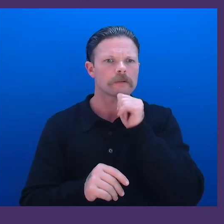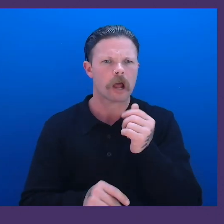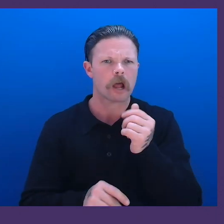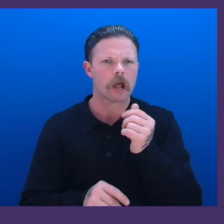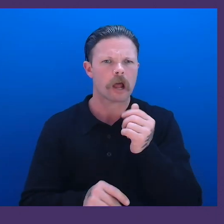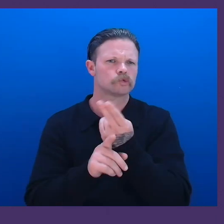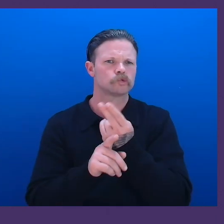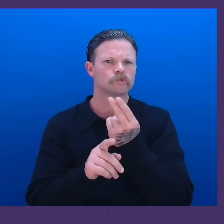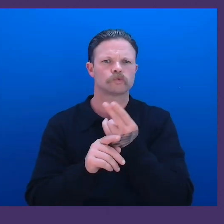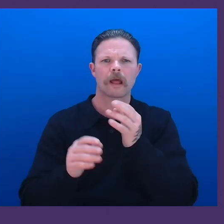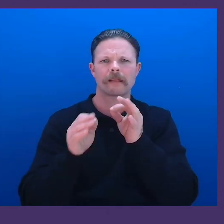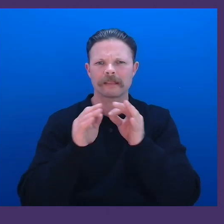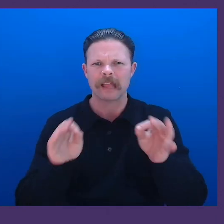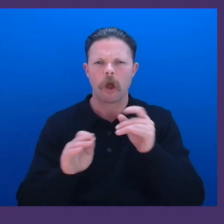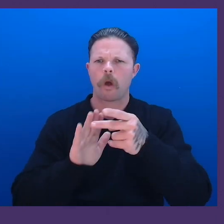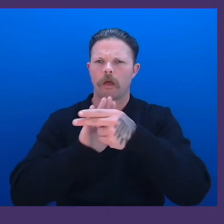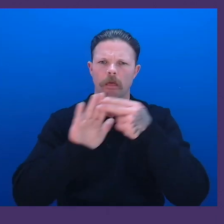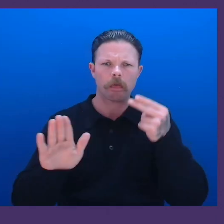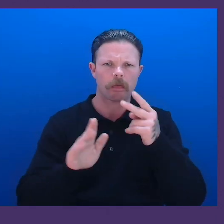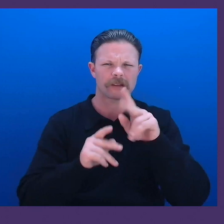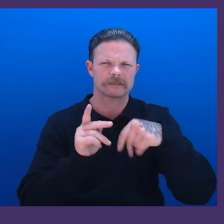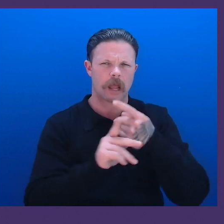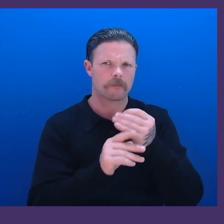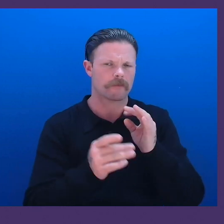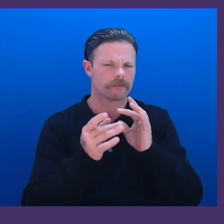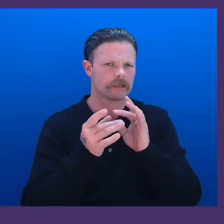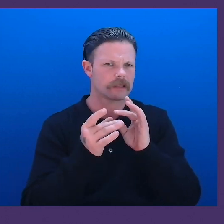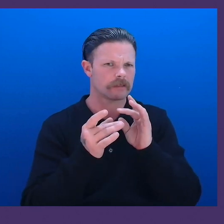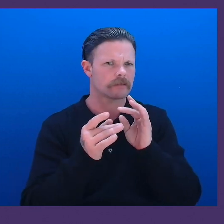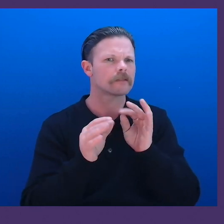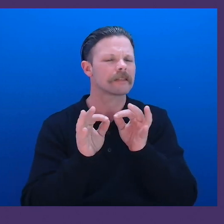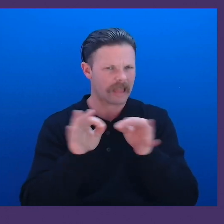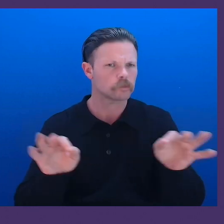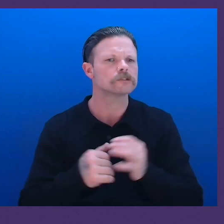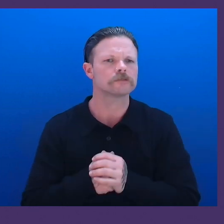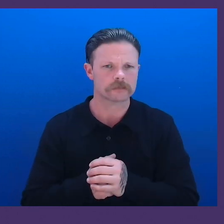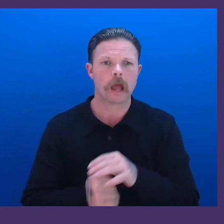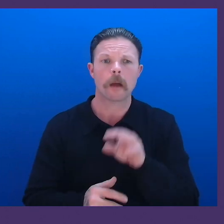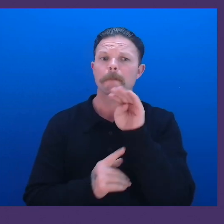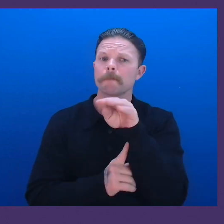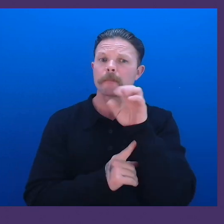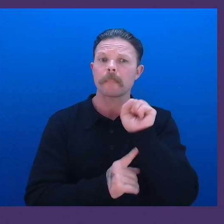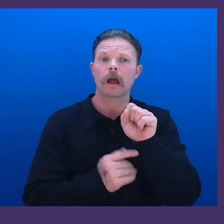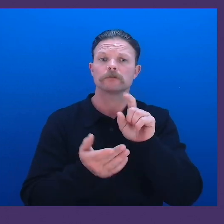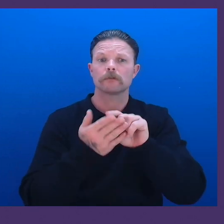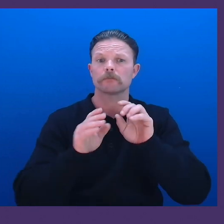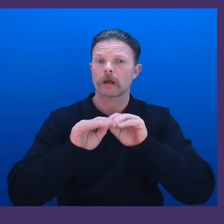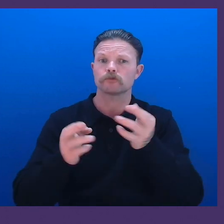Microsoft published resources with recommended frameworks and examples for writing those system messages.